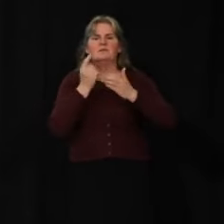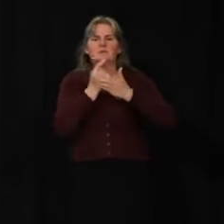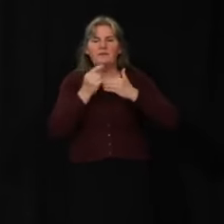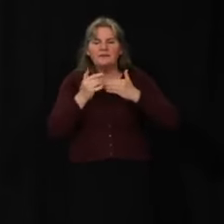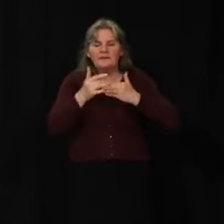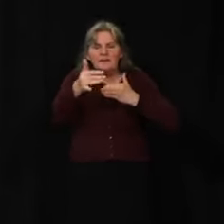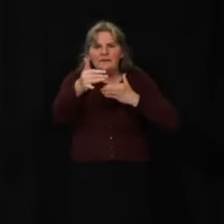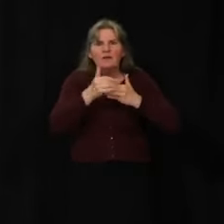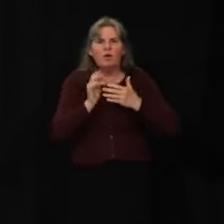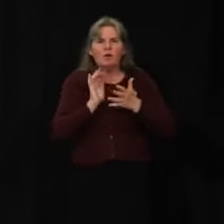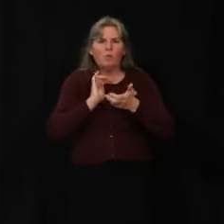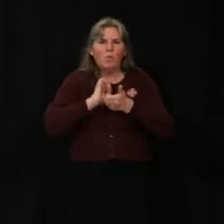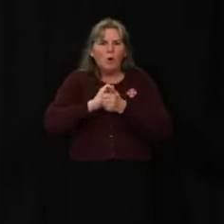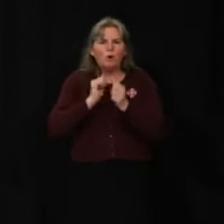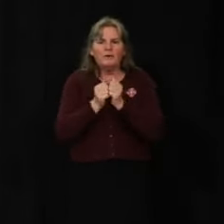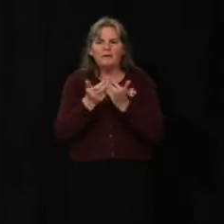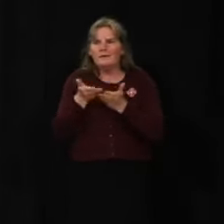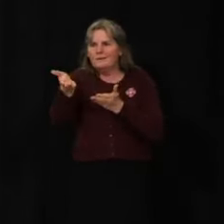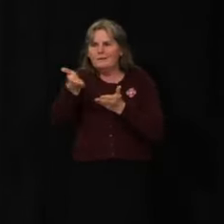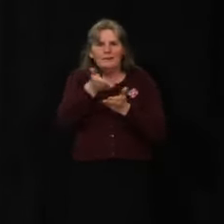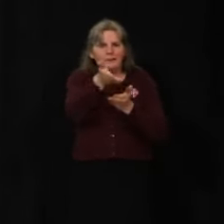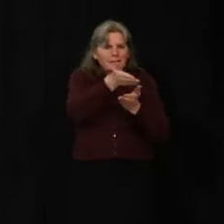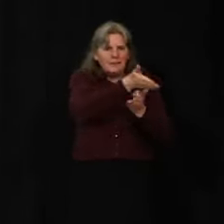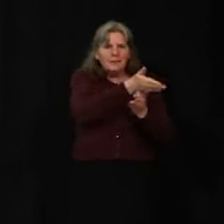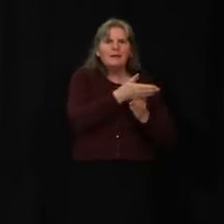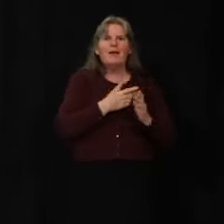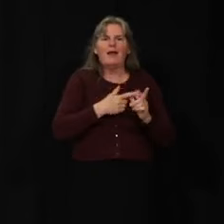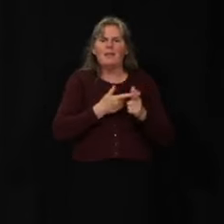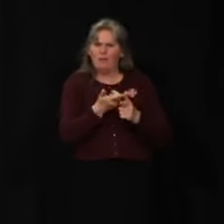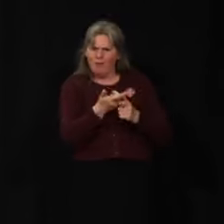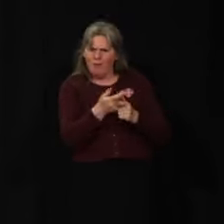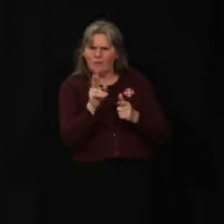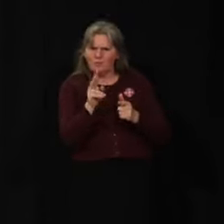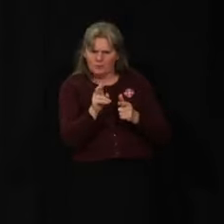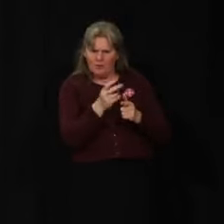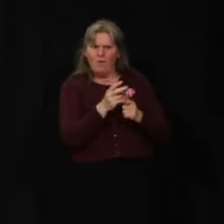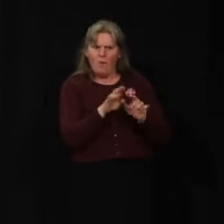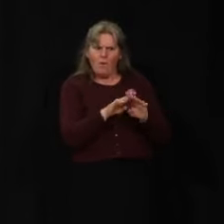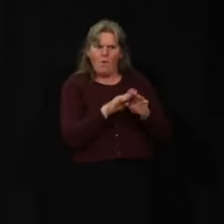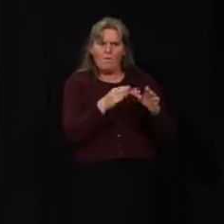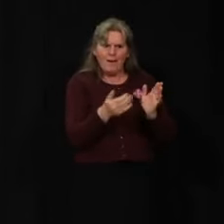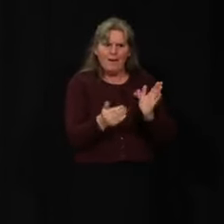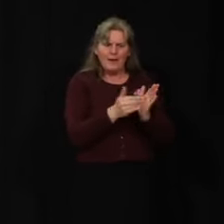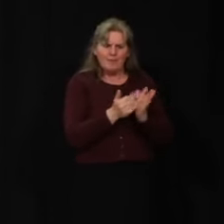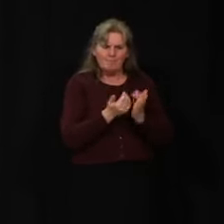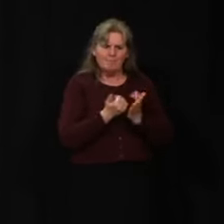of reopening.